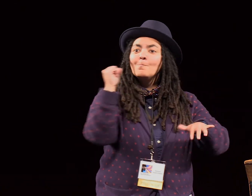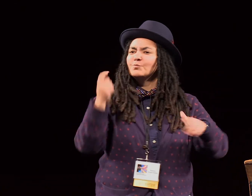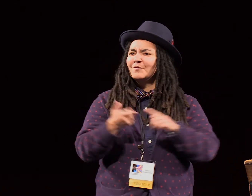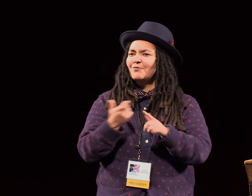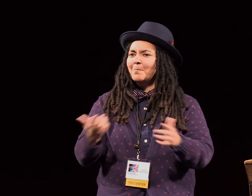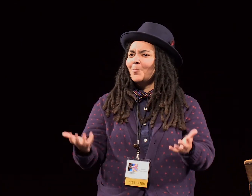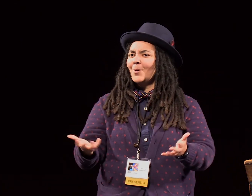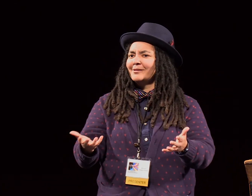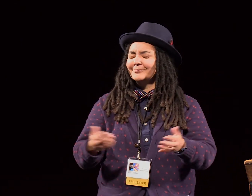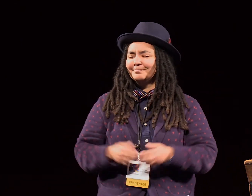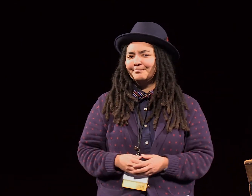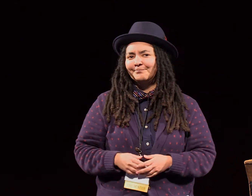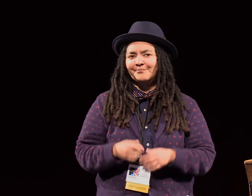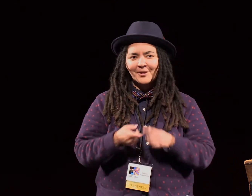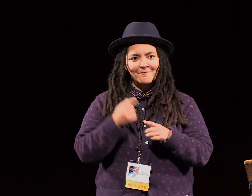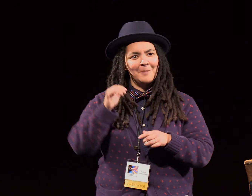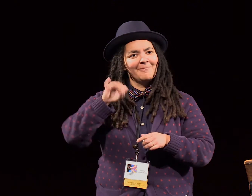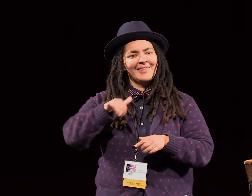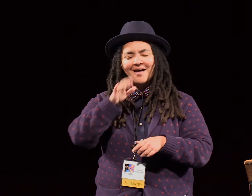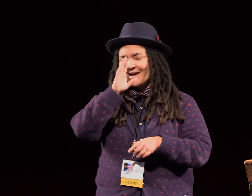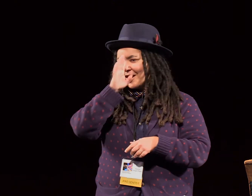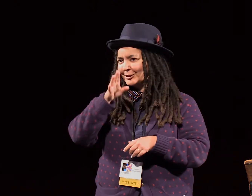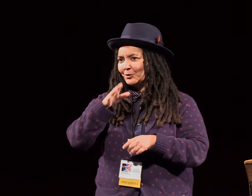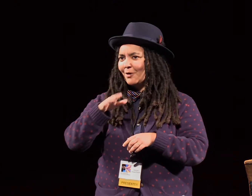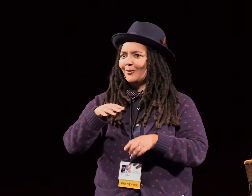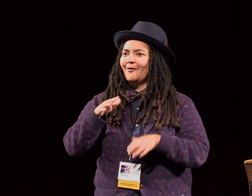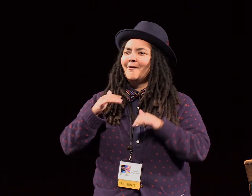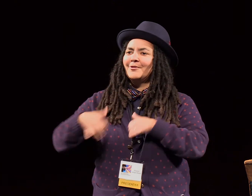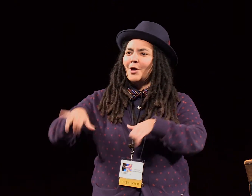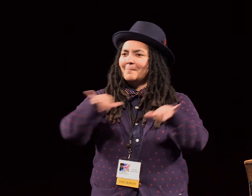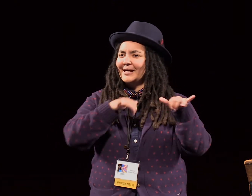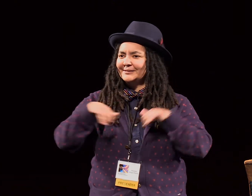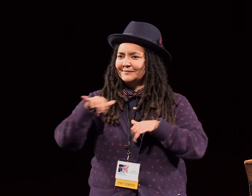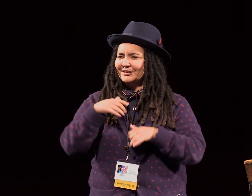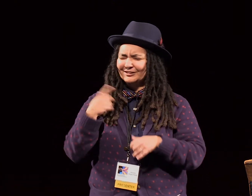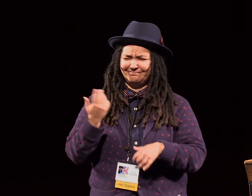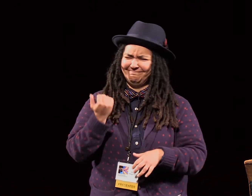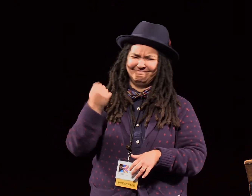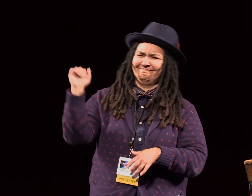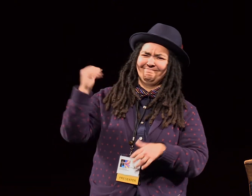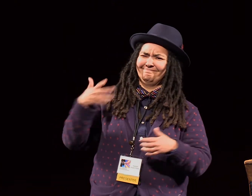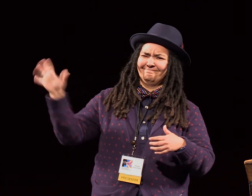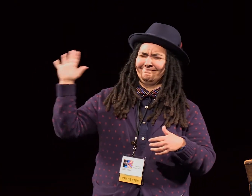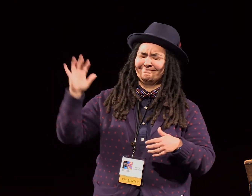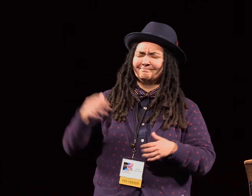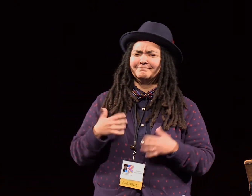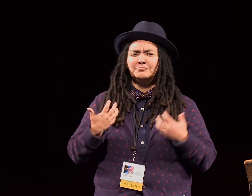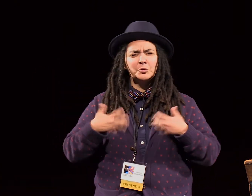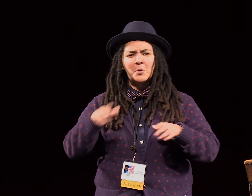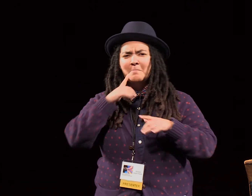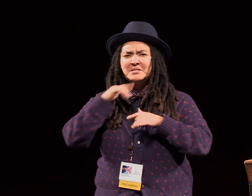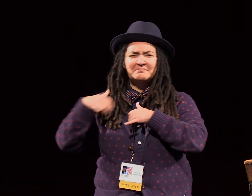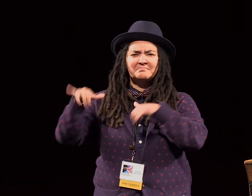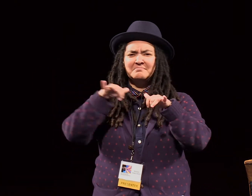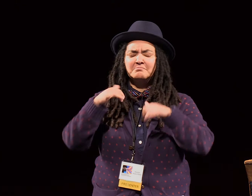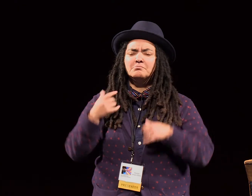gender markings in sign language. People trying to fit this heteronormativity and their expectations.